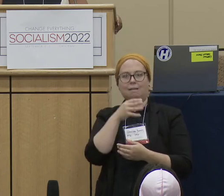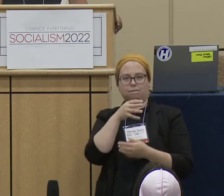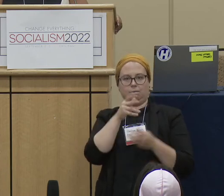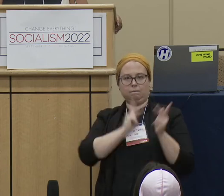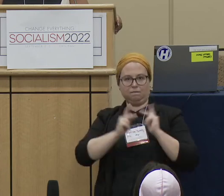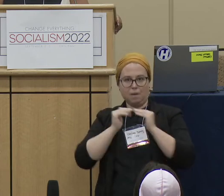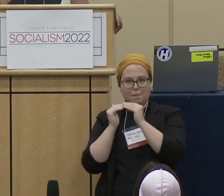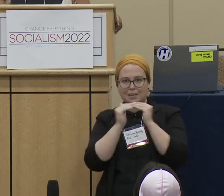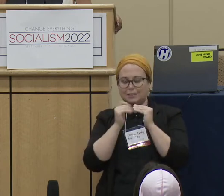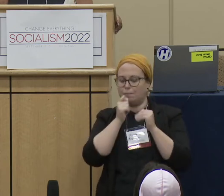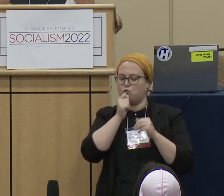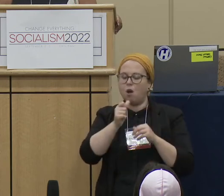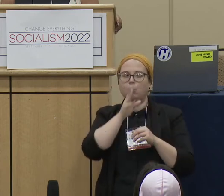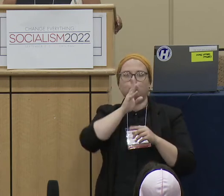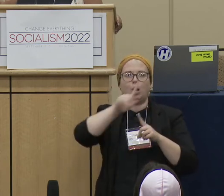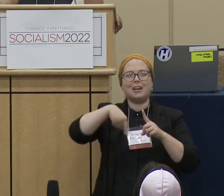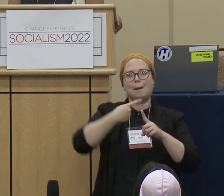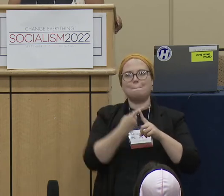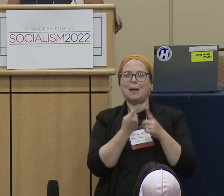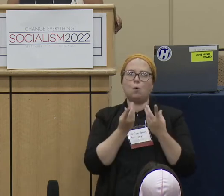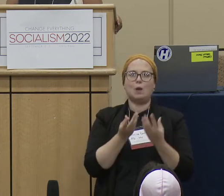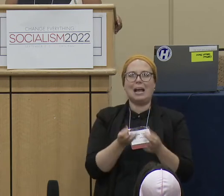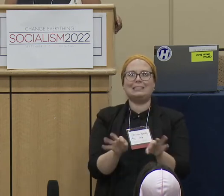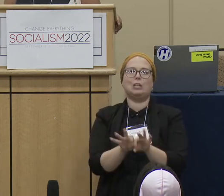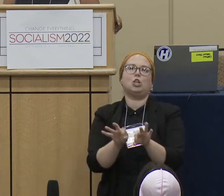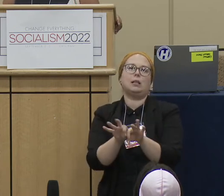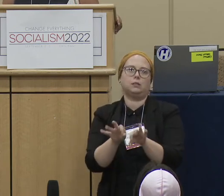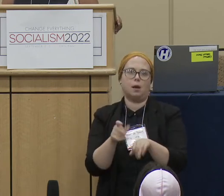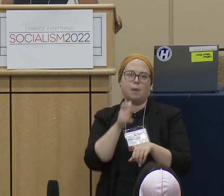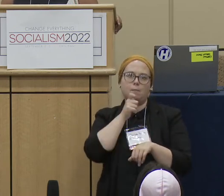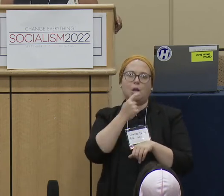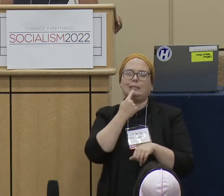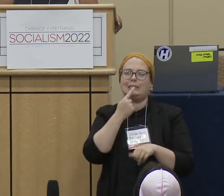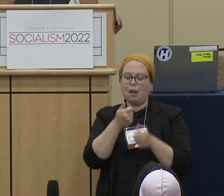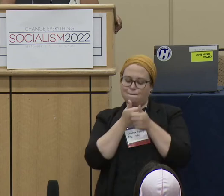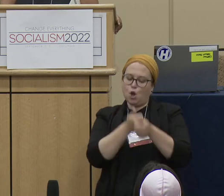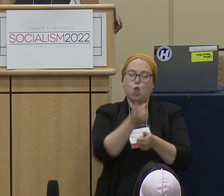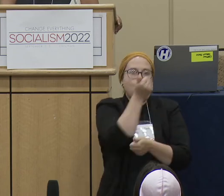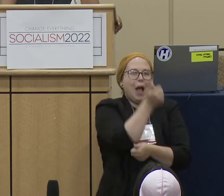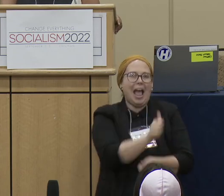centering Black feminist, I'm not talking about essentialism.